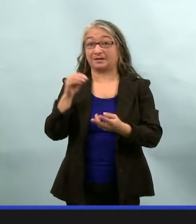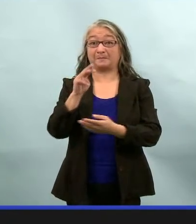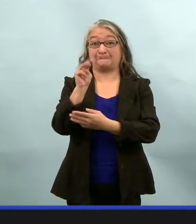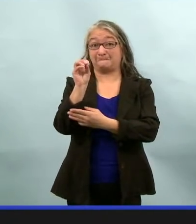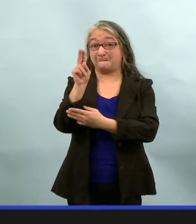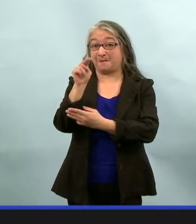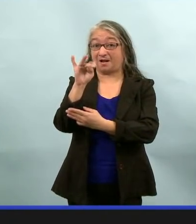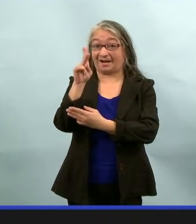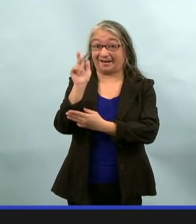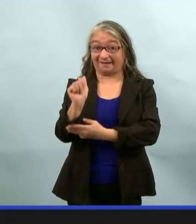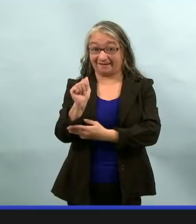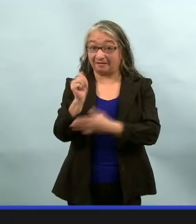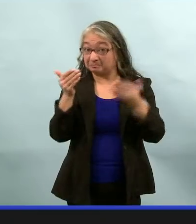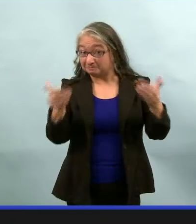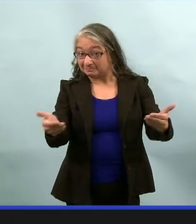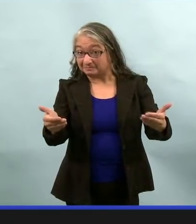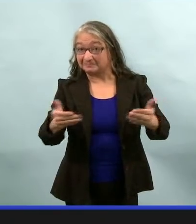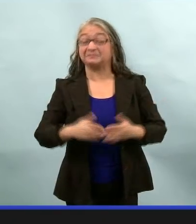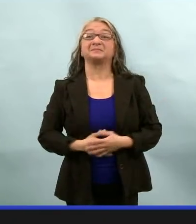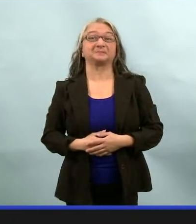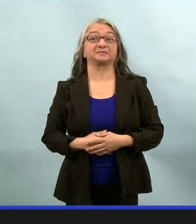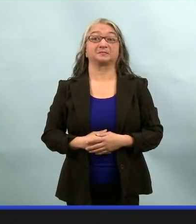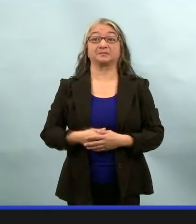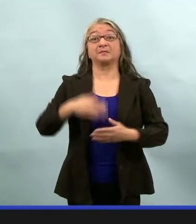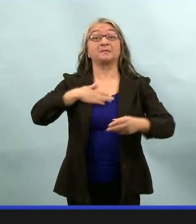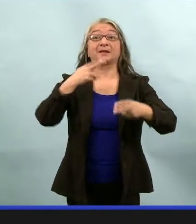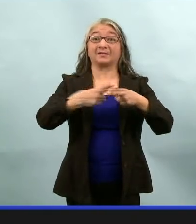good morning my name is dr jaz atwell and i'm the deputy chief provincial